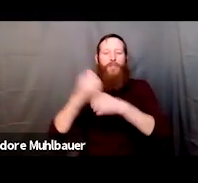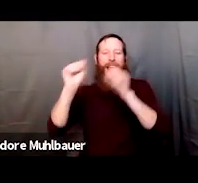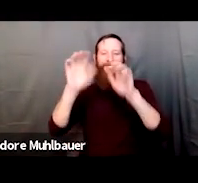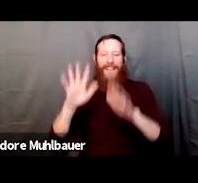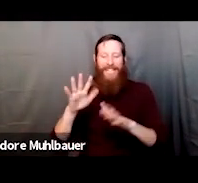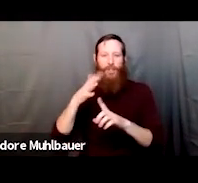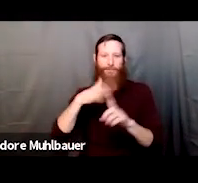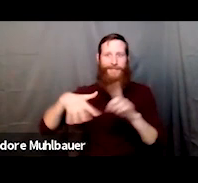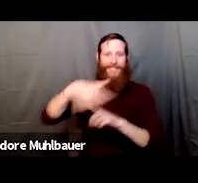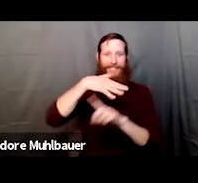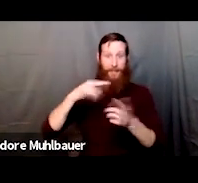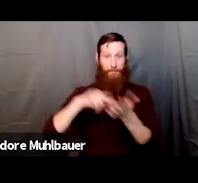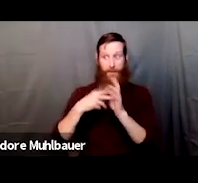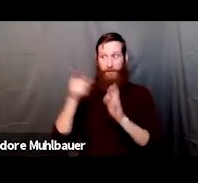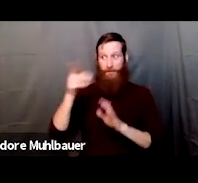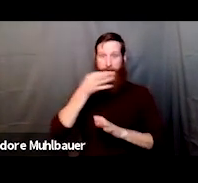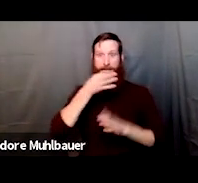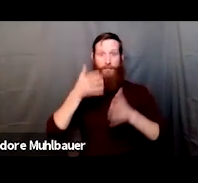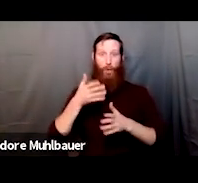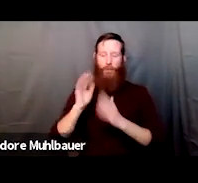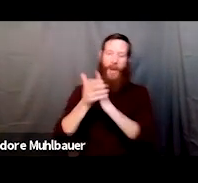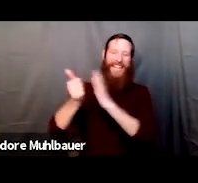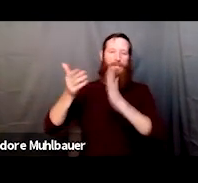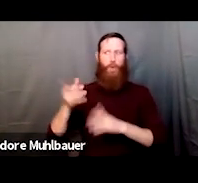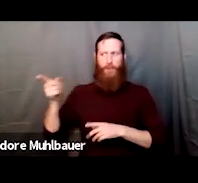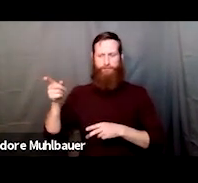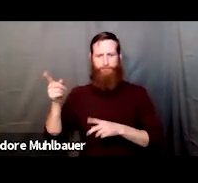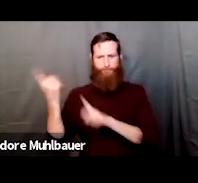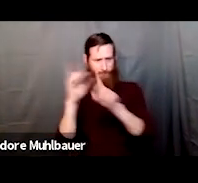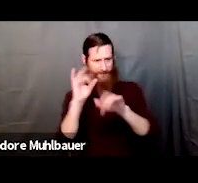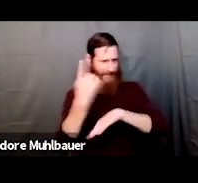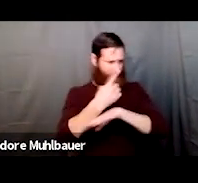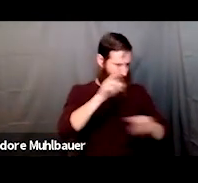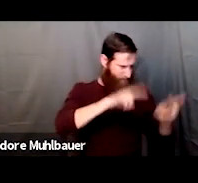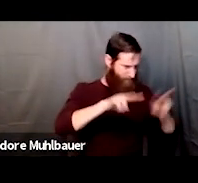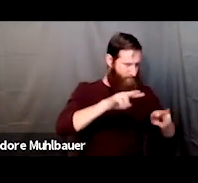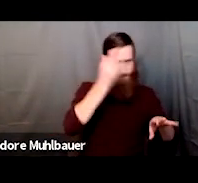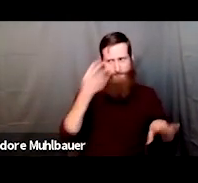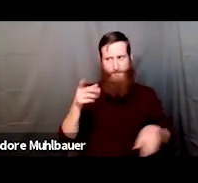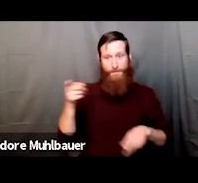What that means is that experts think that on that day, you will find unstable snow in many places in the terrain